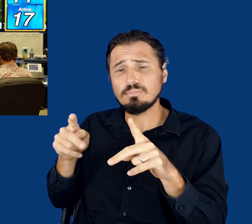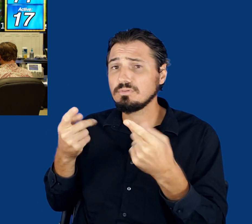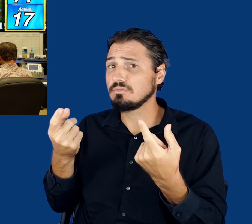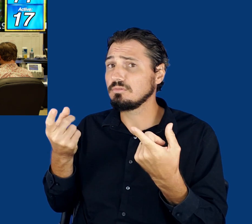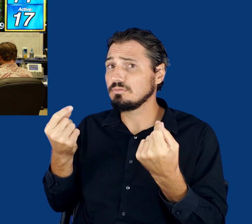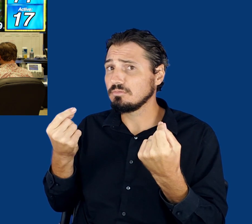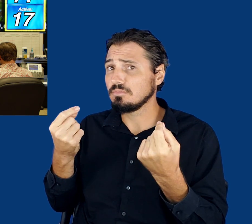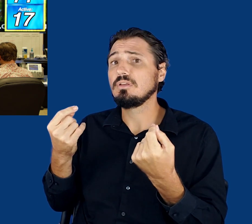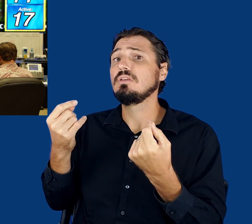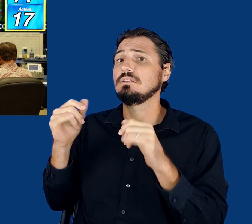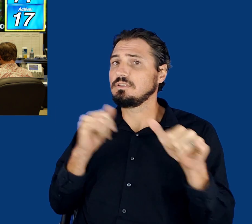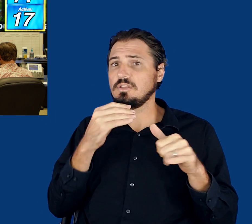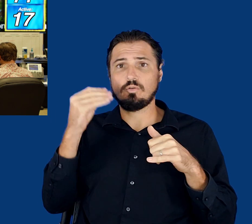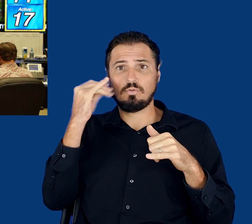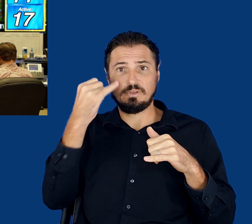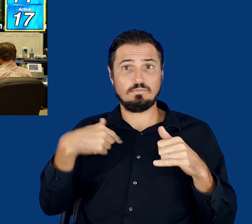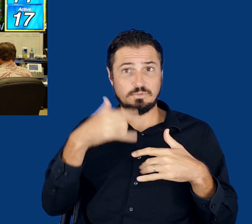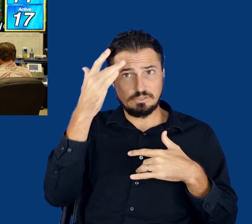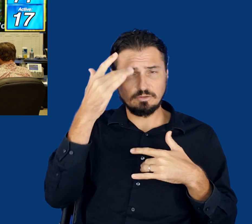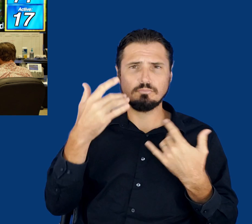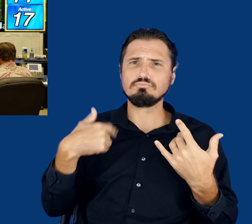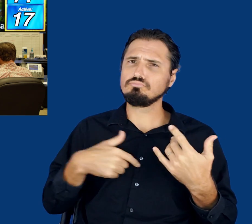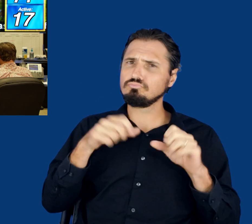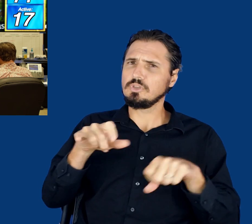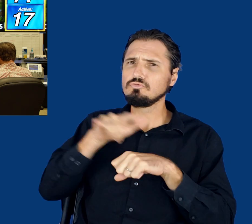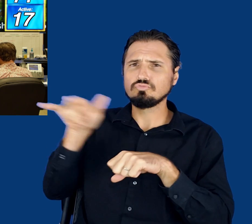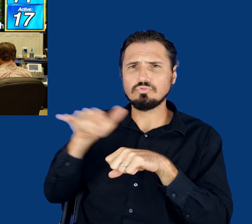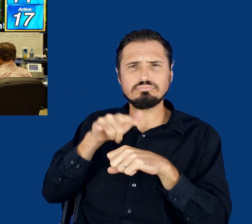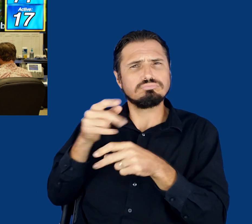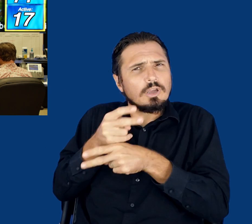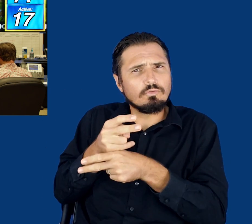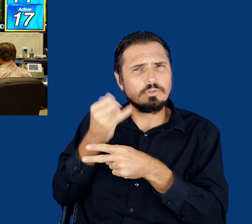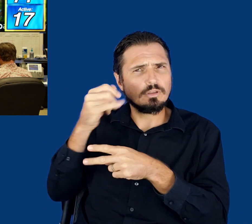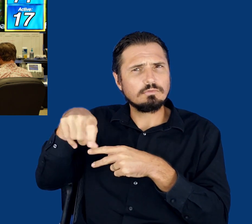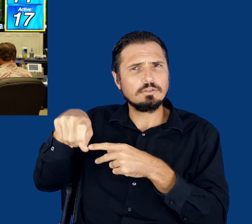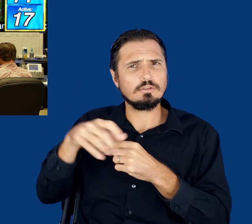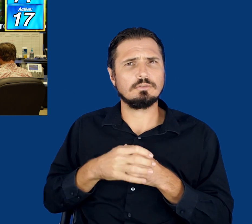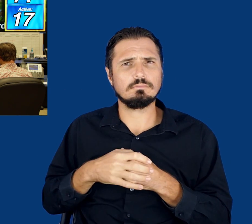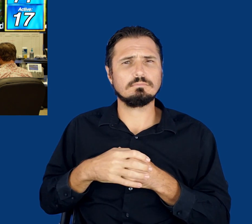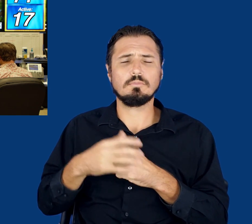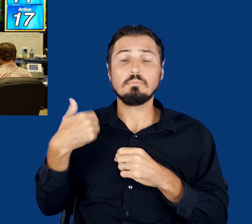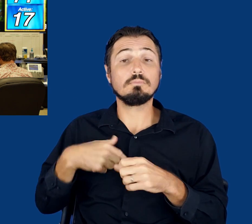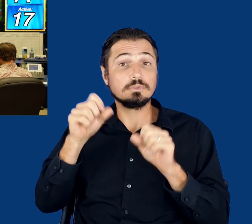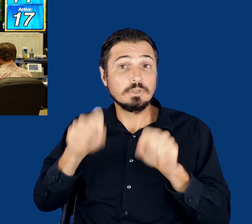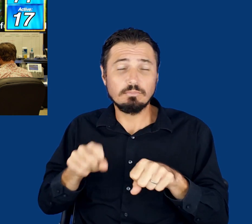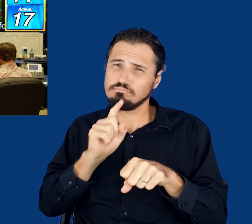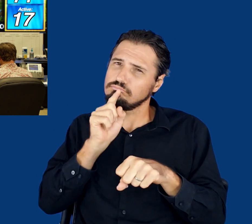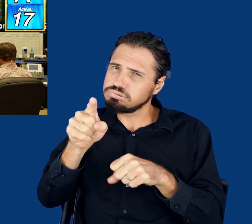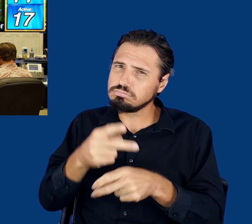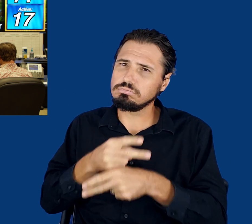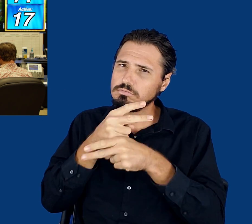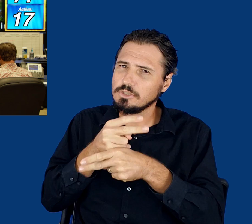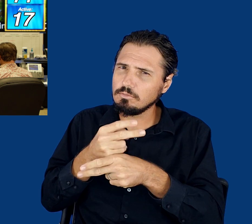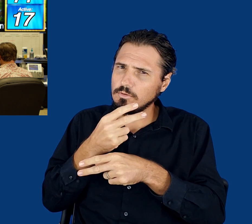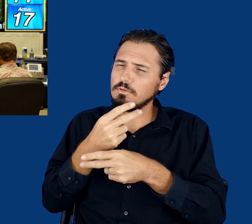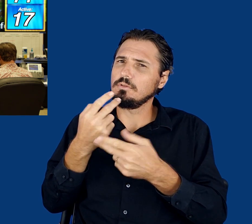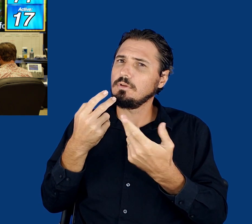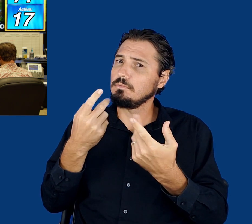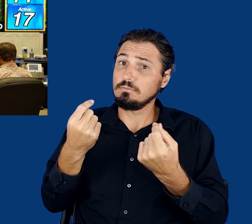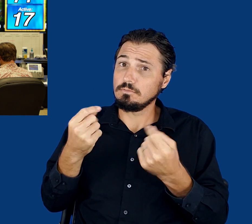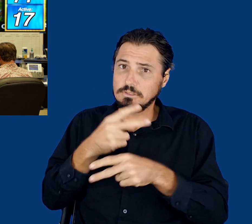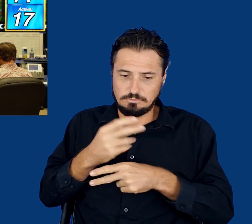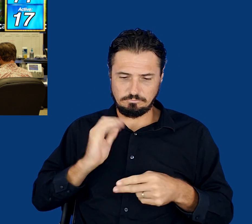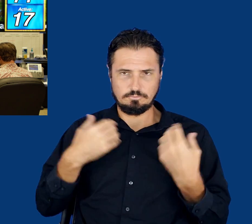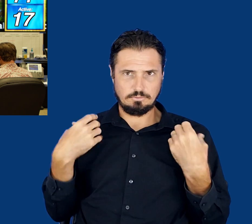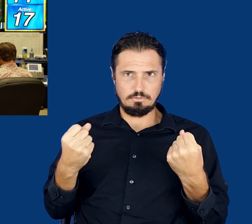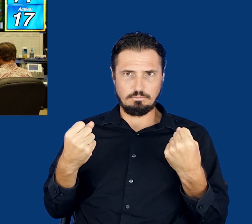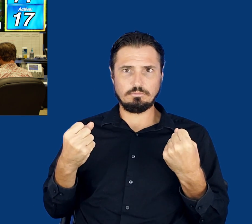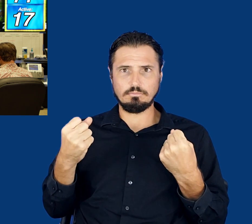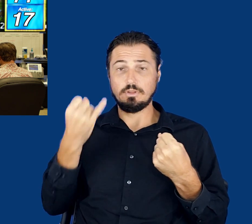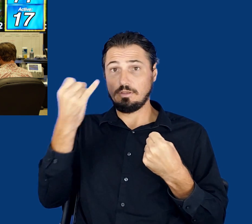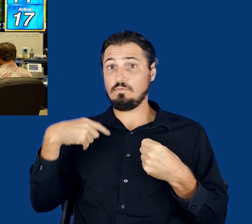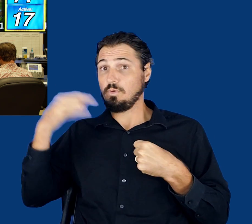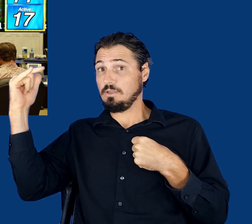We can travel, with caution, when it is necessary—and we can be extra vigilant in watching our health and avoiding close contact during the two weeks after we return home